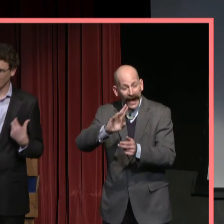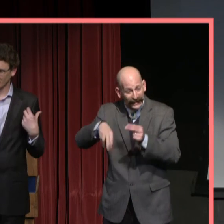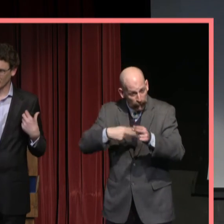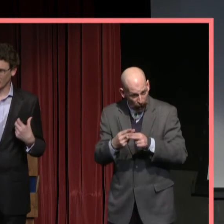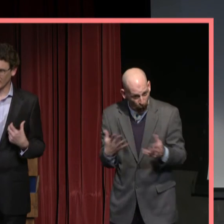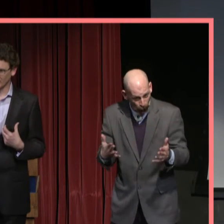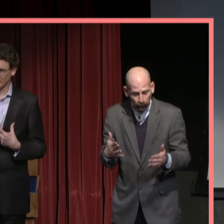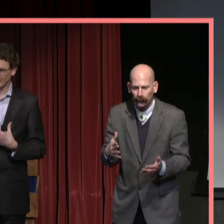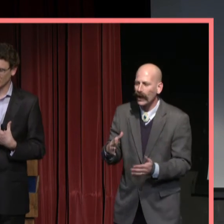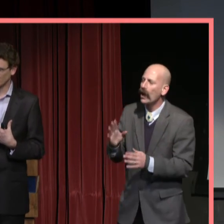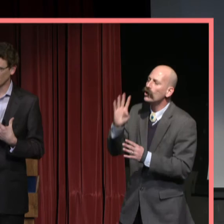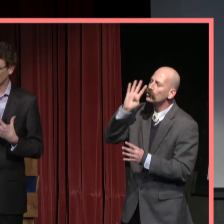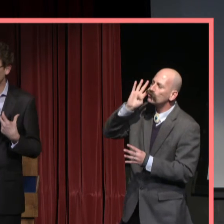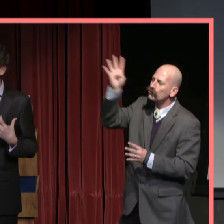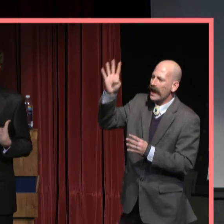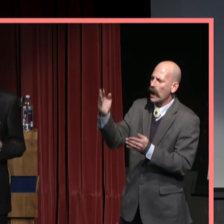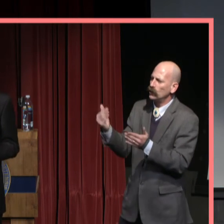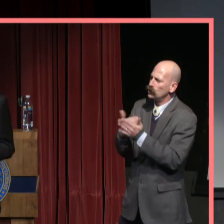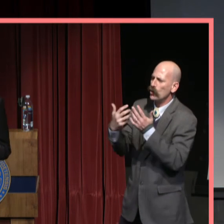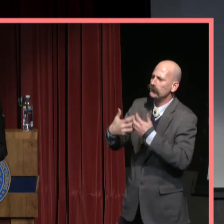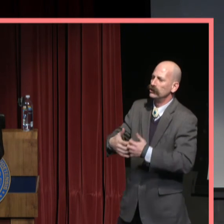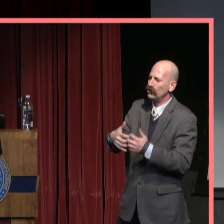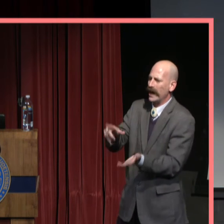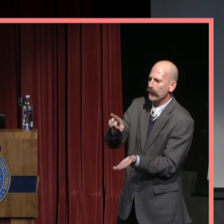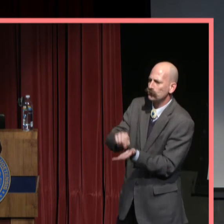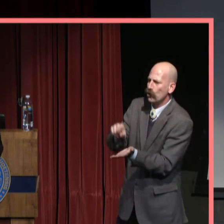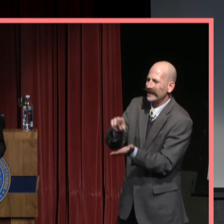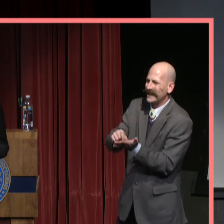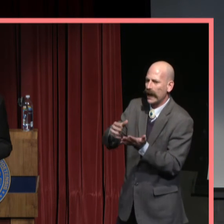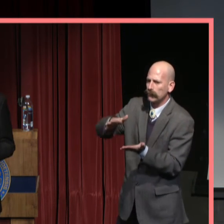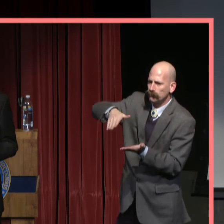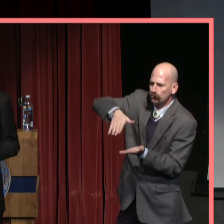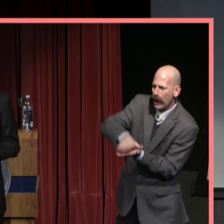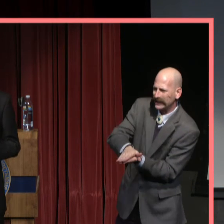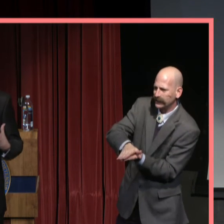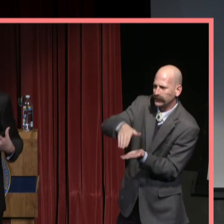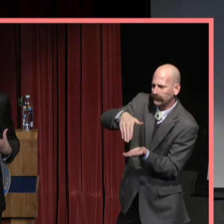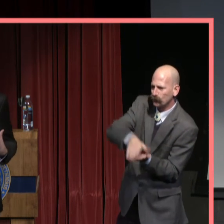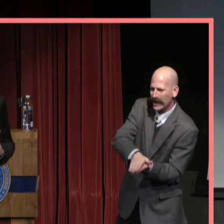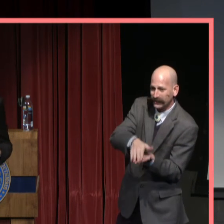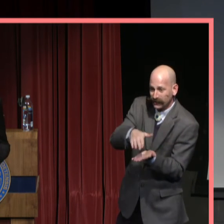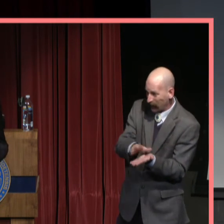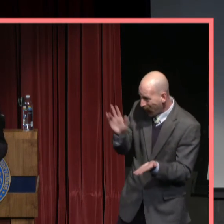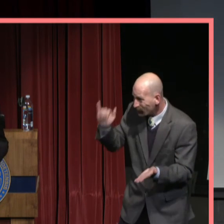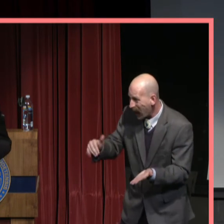What happened in this book is that it just transformed the world, because all of a sudden everybody had news.